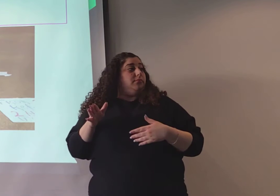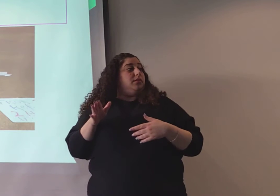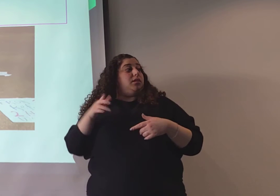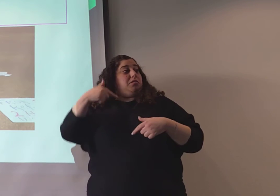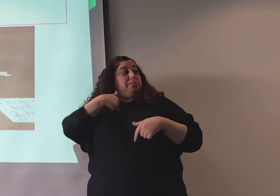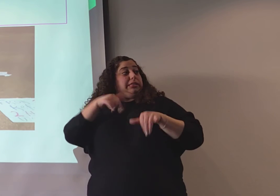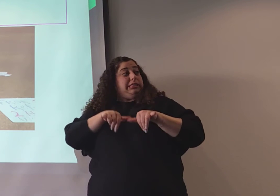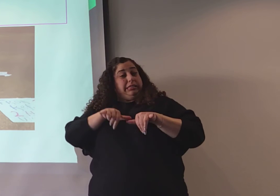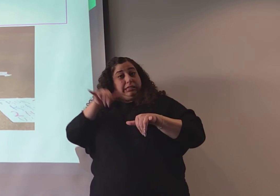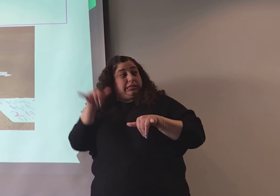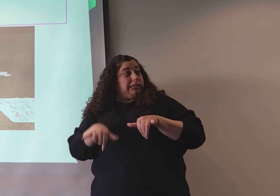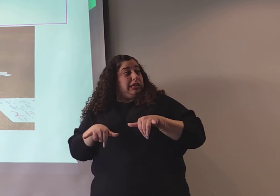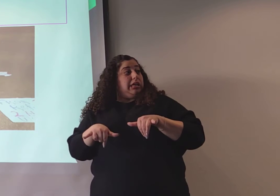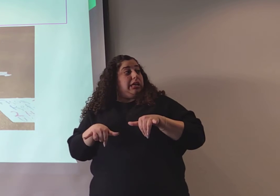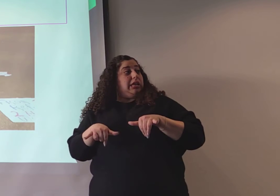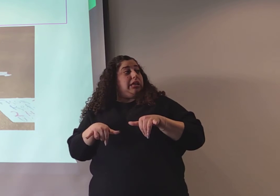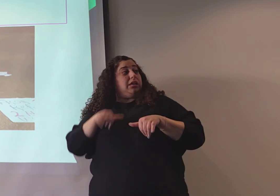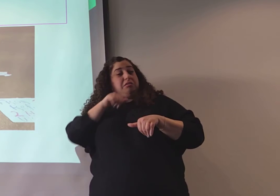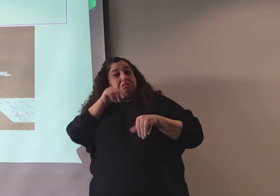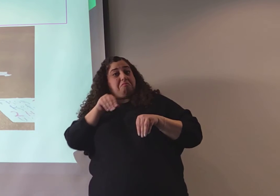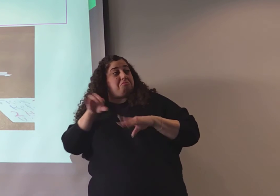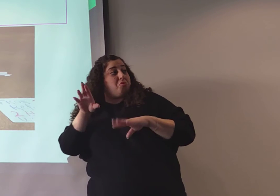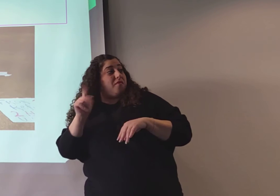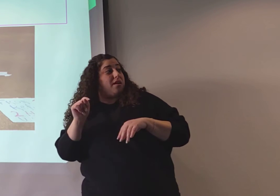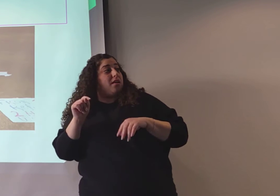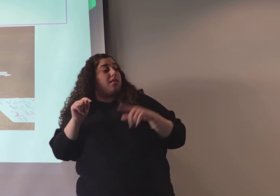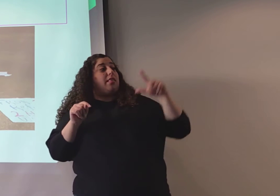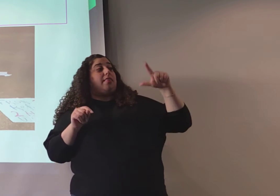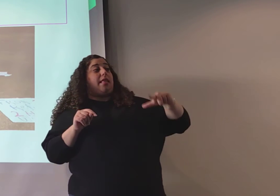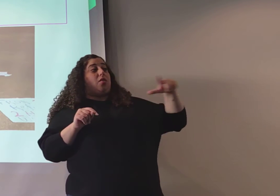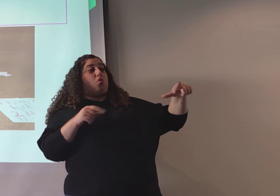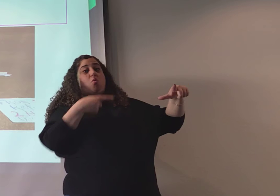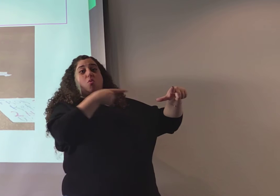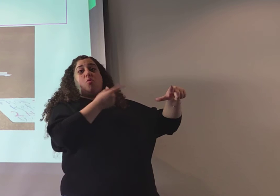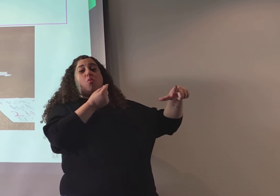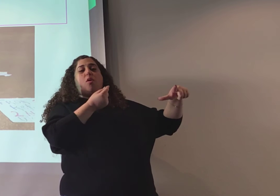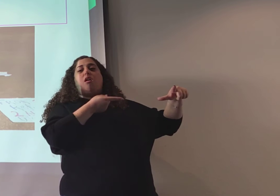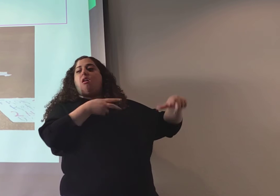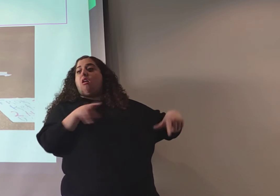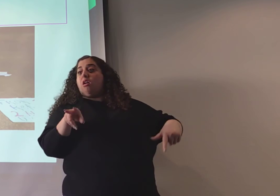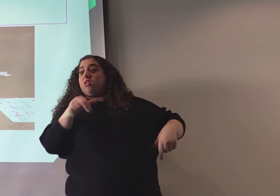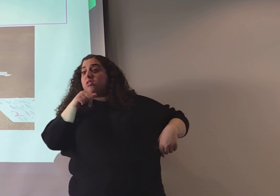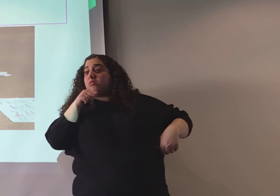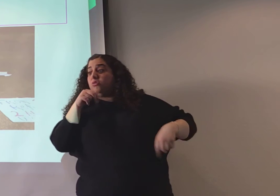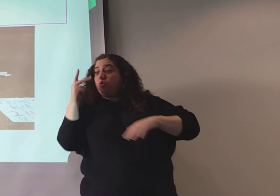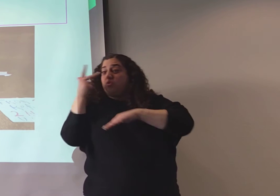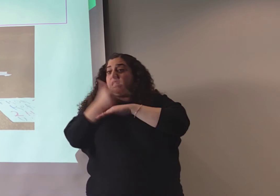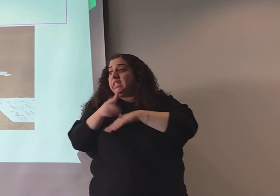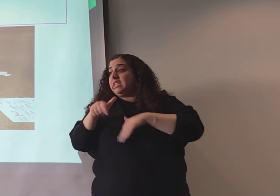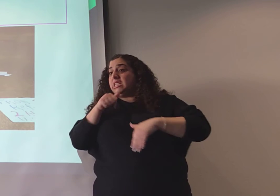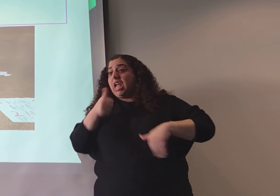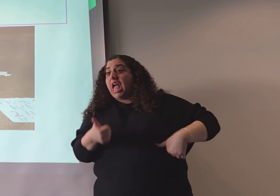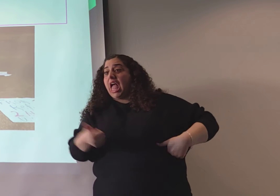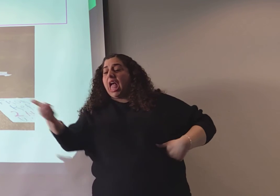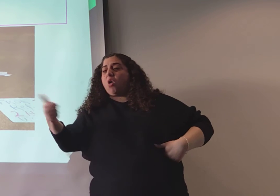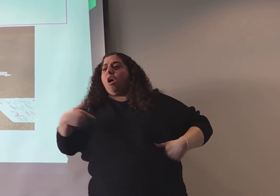The tenant knows about it and has to respond within five business days. Five court days.